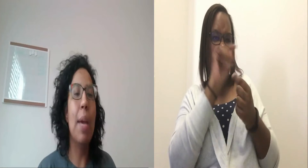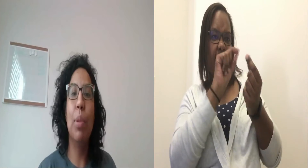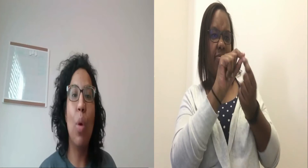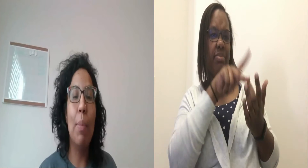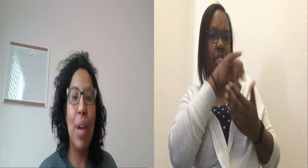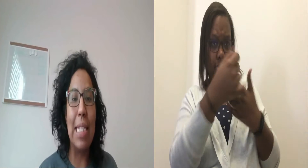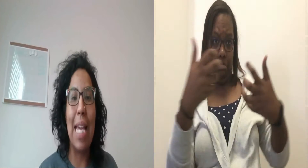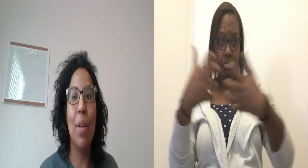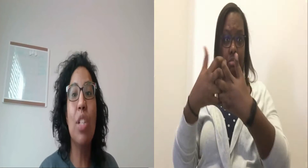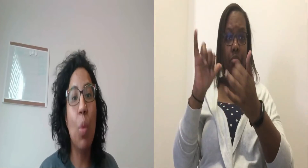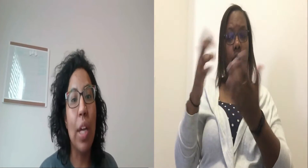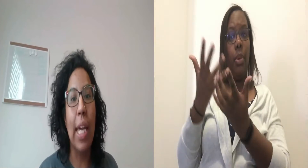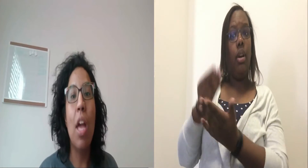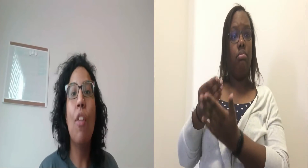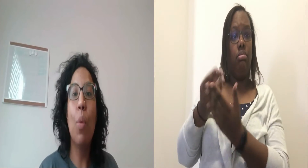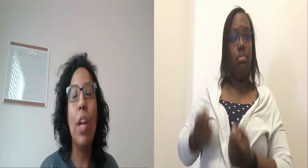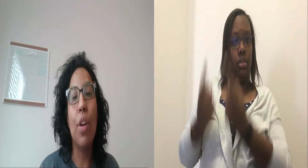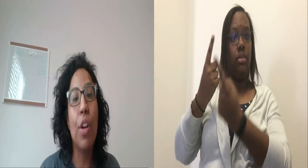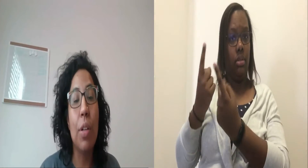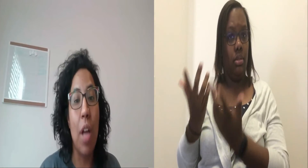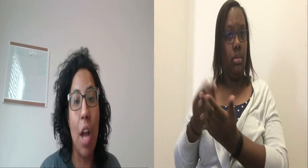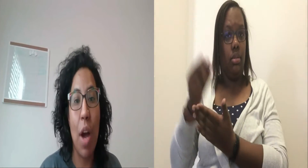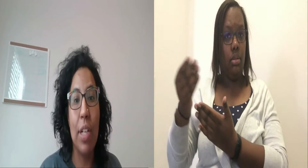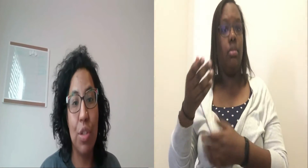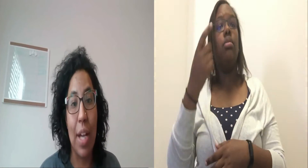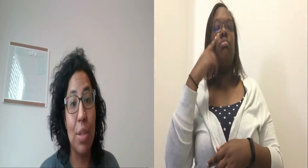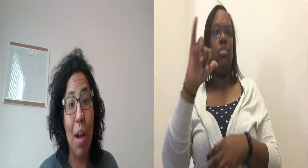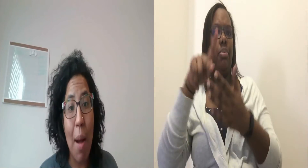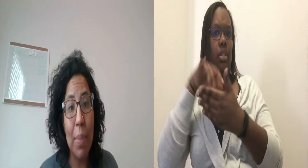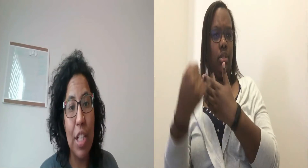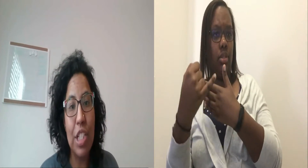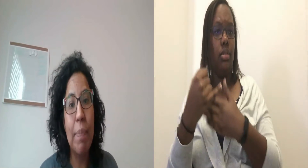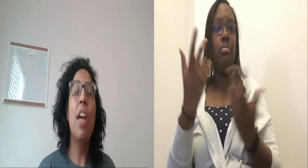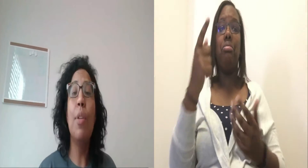employee breakdown is working for what your nonprofit is trying to accomplish the other